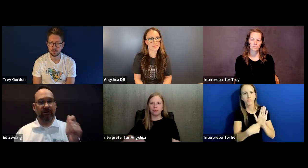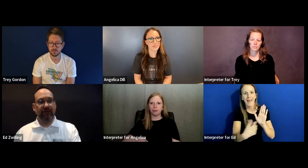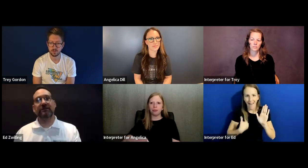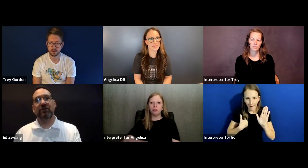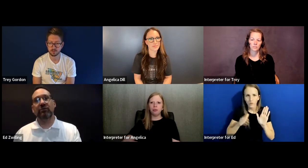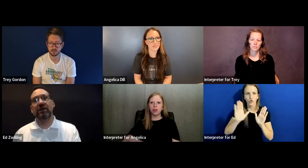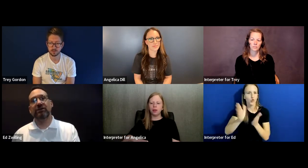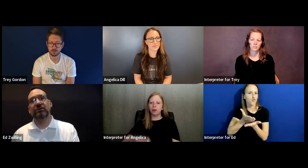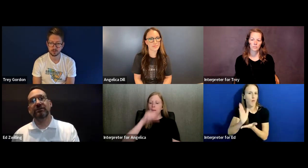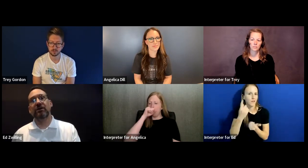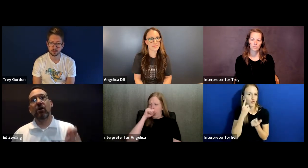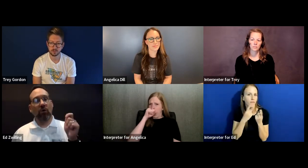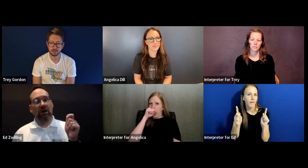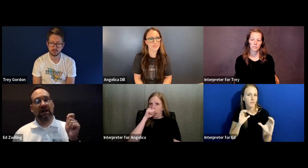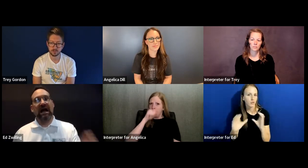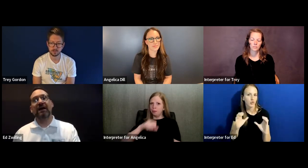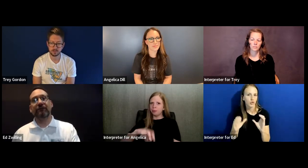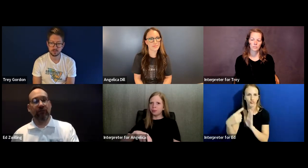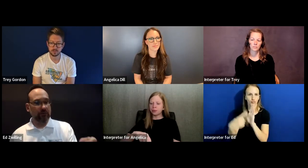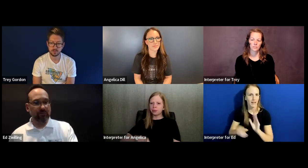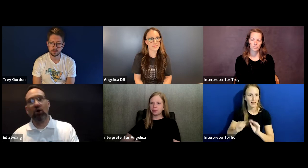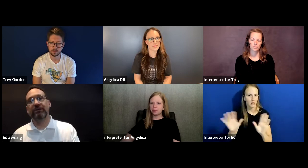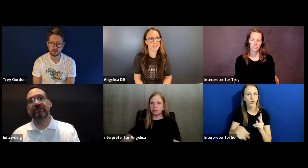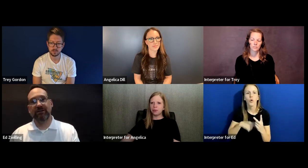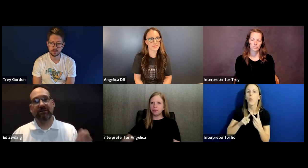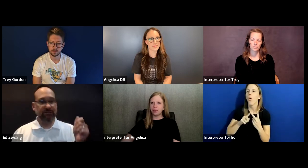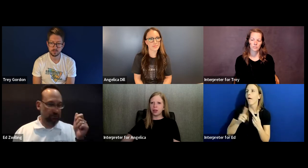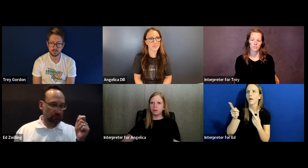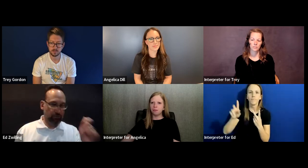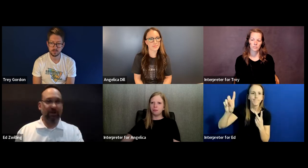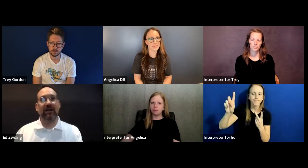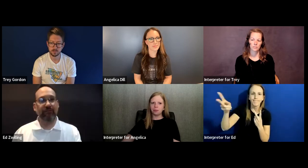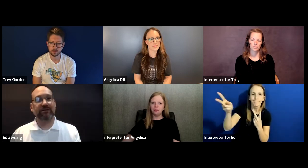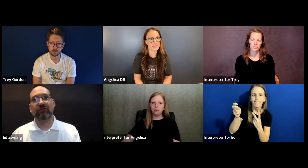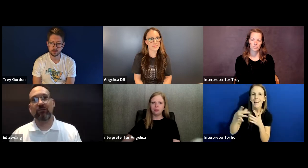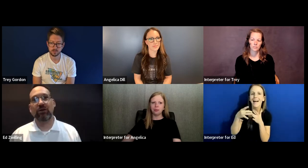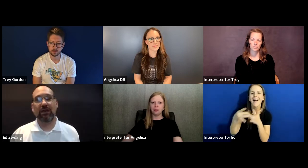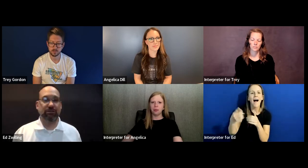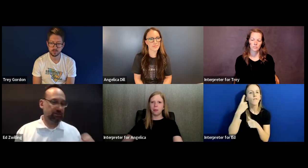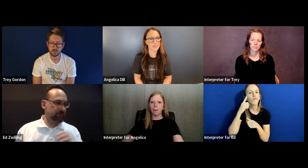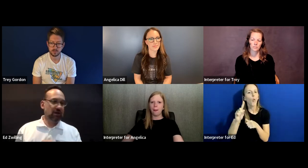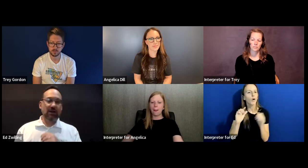effective communications or a guide for small businesses to provide effective communications